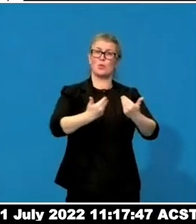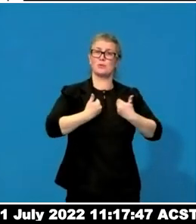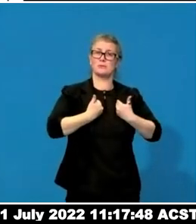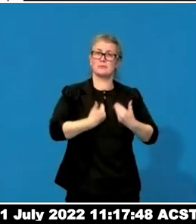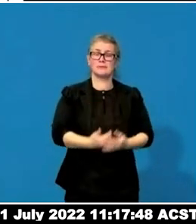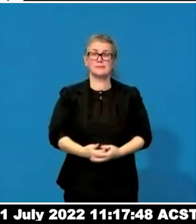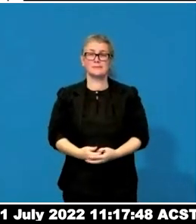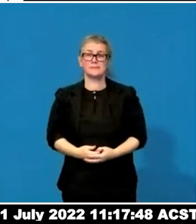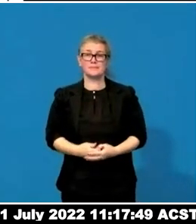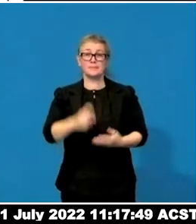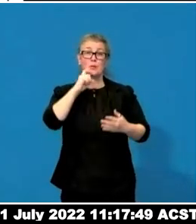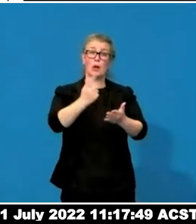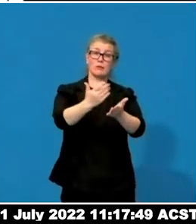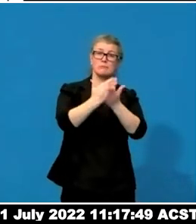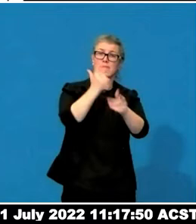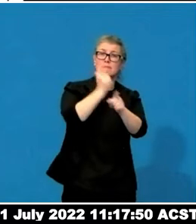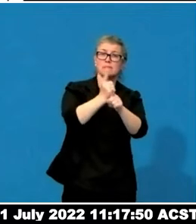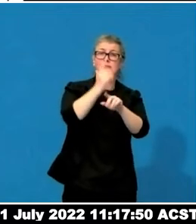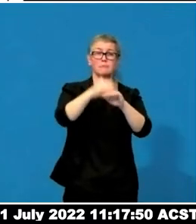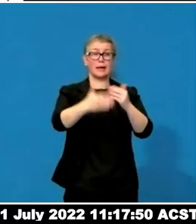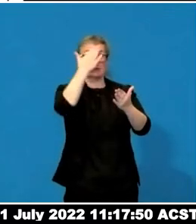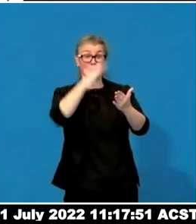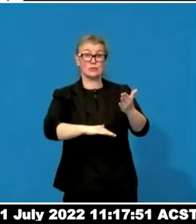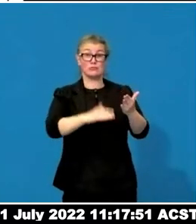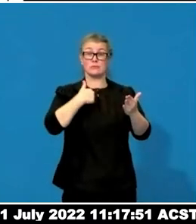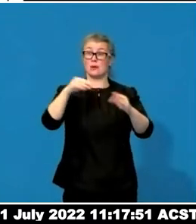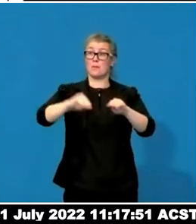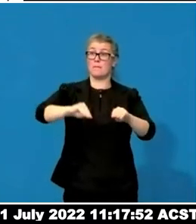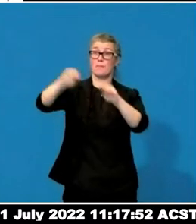She shares her experience of having to move to Darwin to get greater access to NDIS